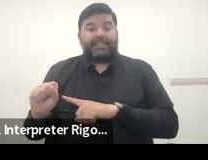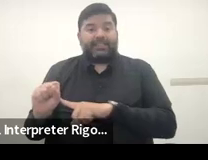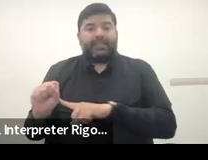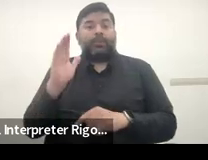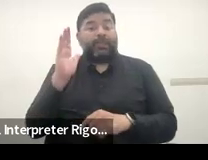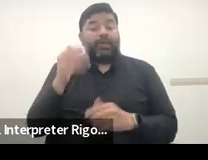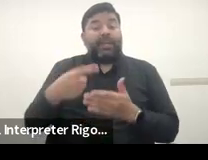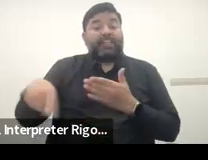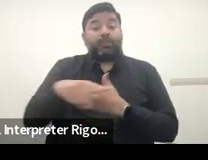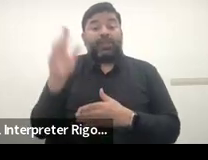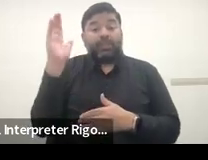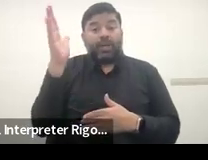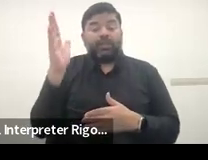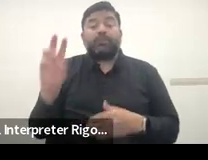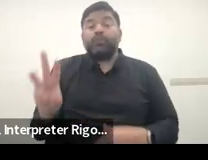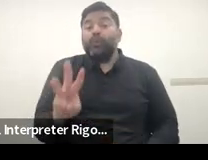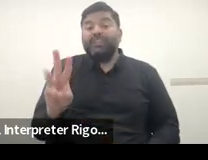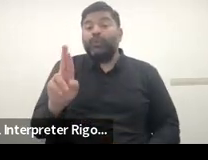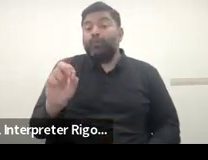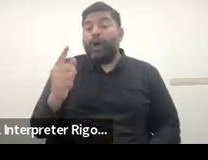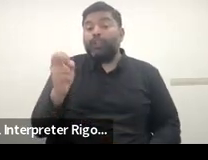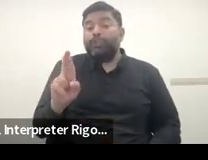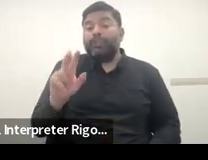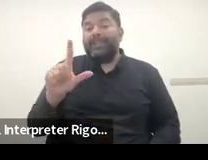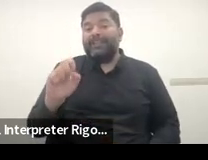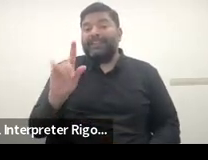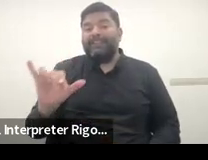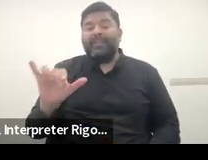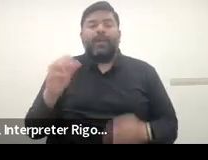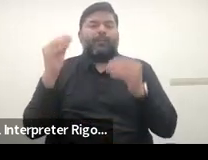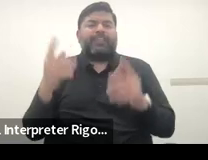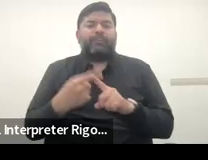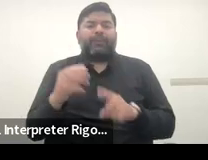next week on Wednesday, Roger Levy, a Professor at MIT will be coming to speak. You can register for